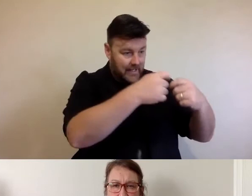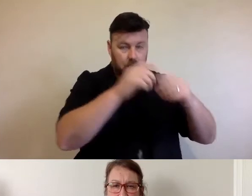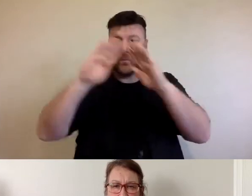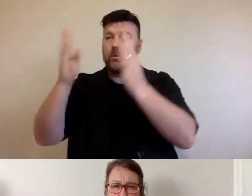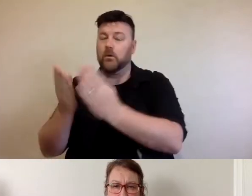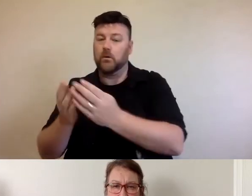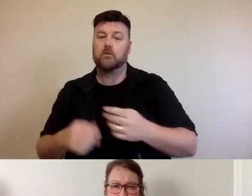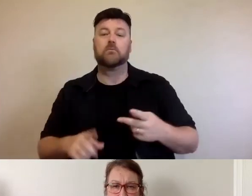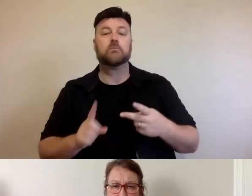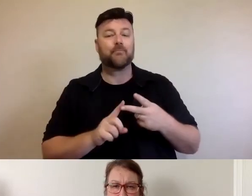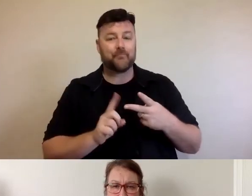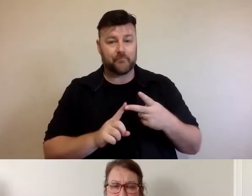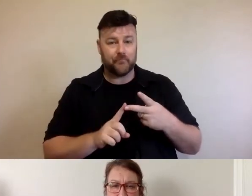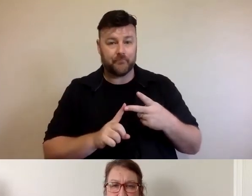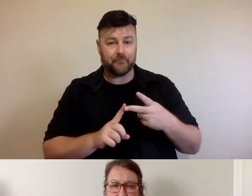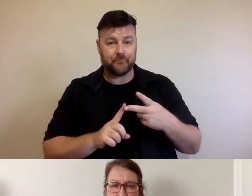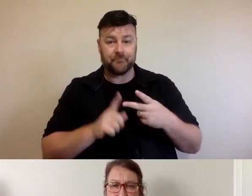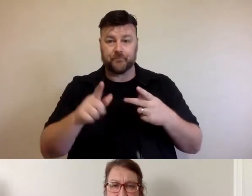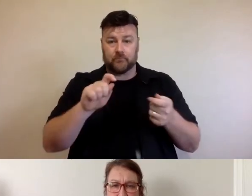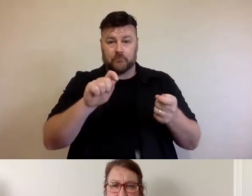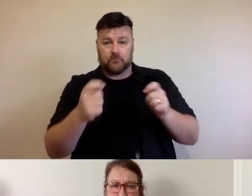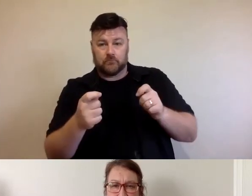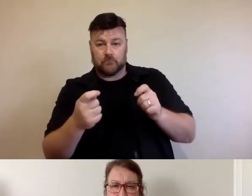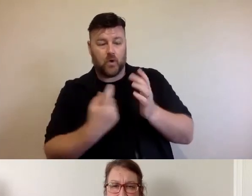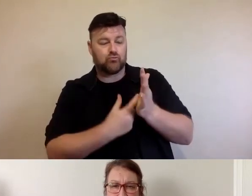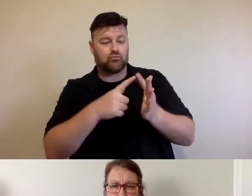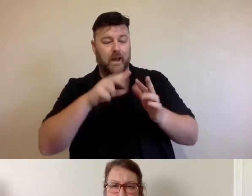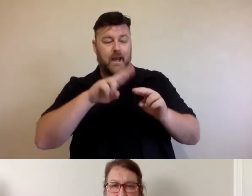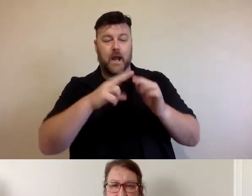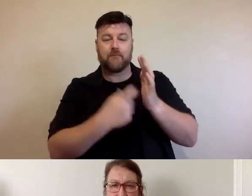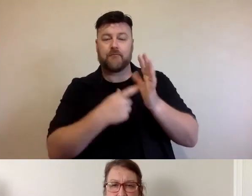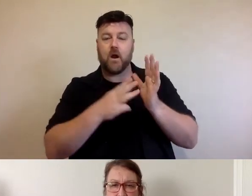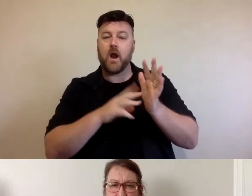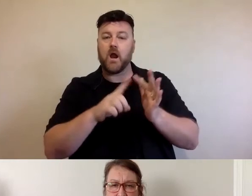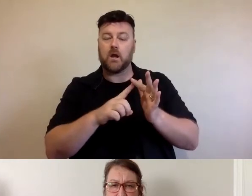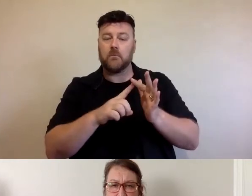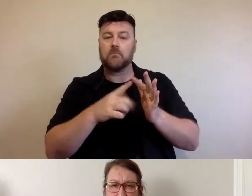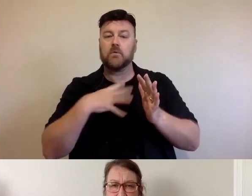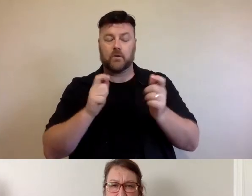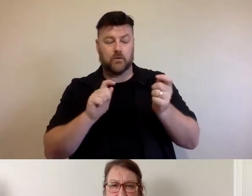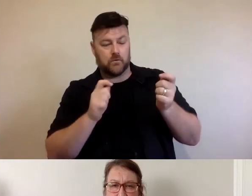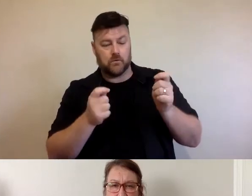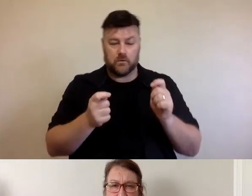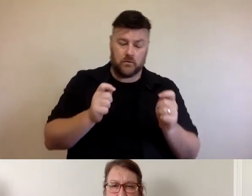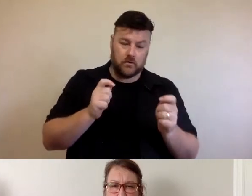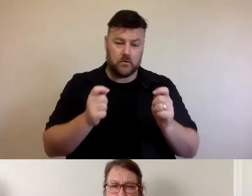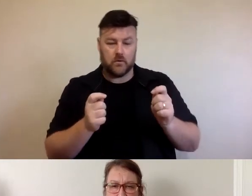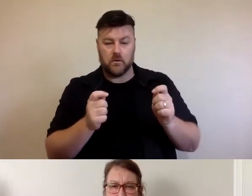Secondly, once you've done that reframing, very much focus yourself on what are the opportunities around